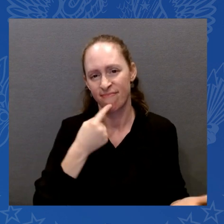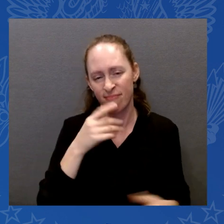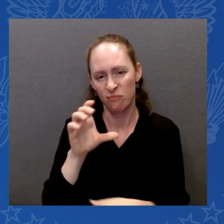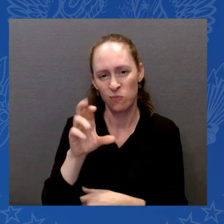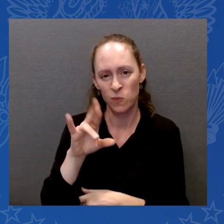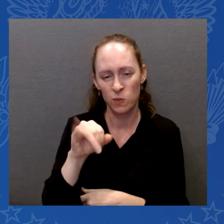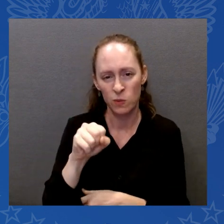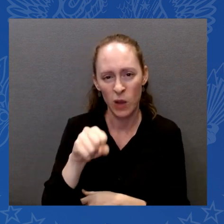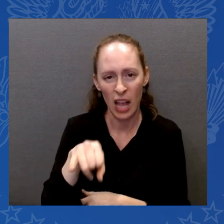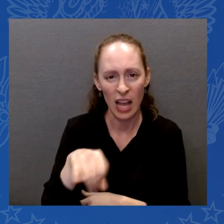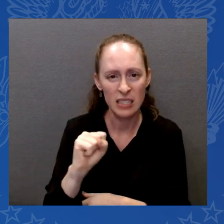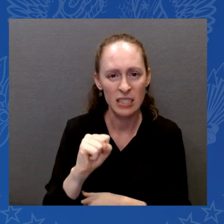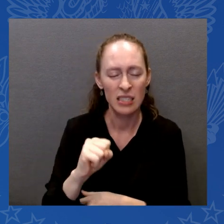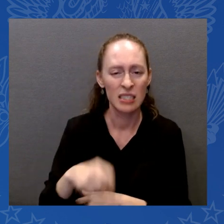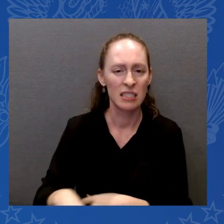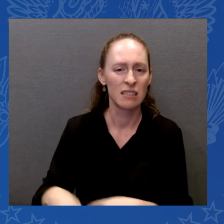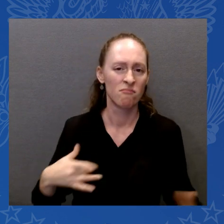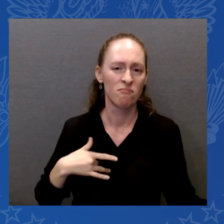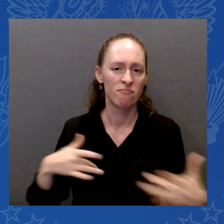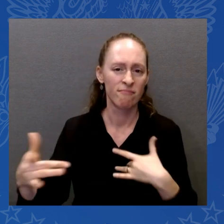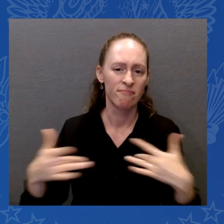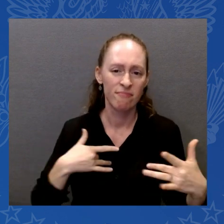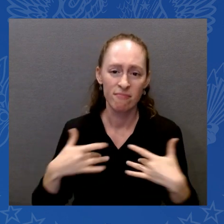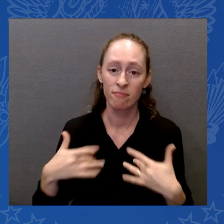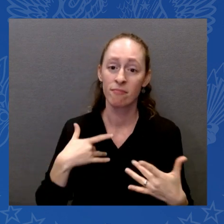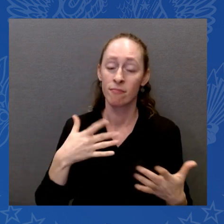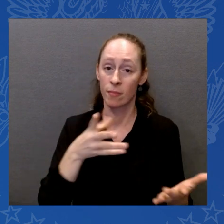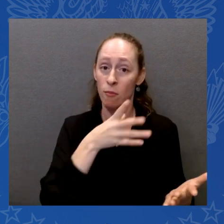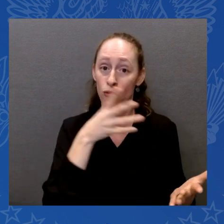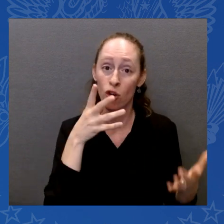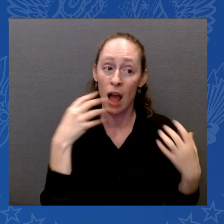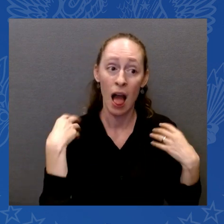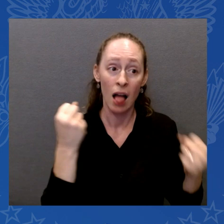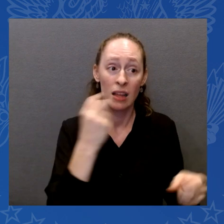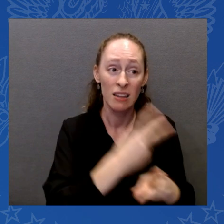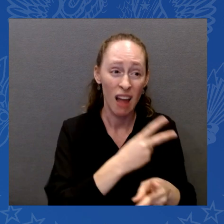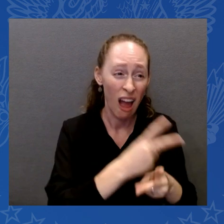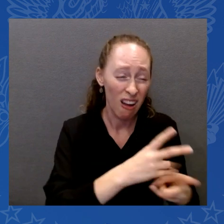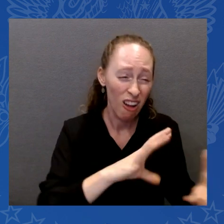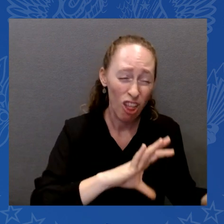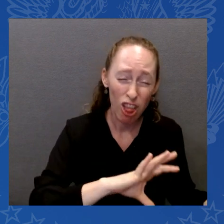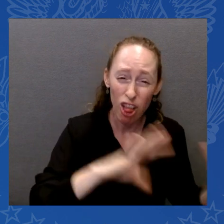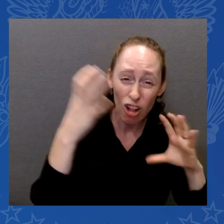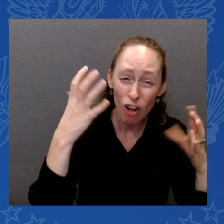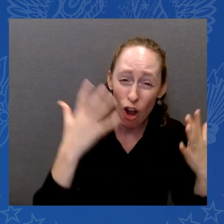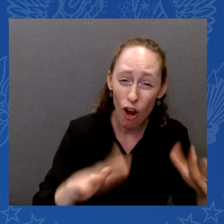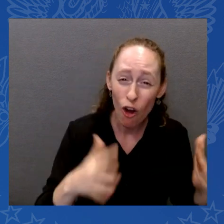And now we have a reproductive health care crisis. How many more crises can my patients